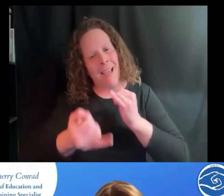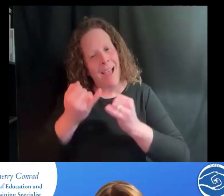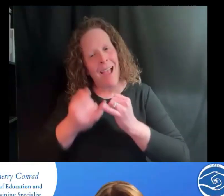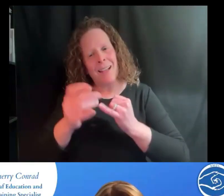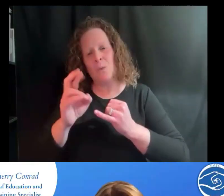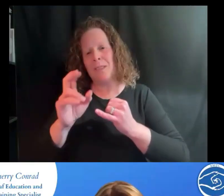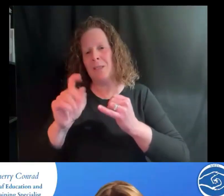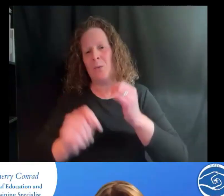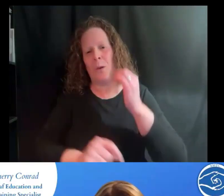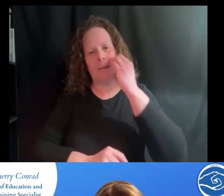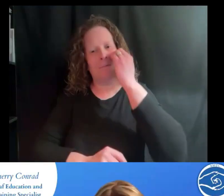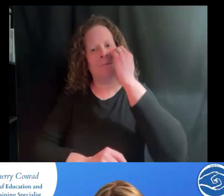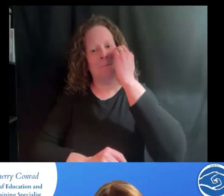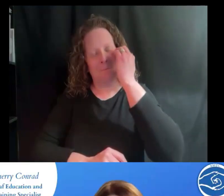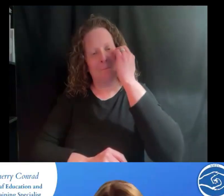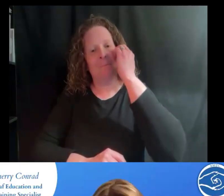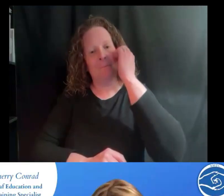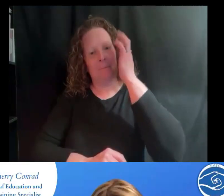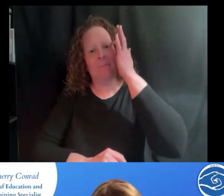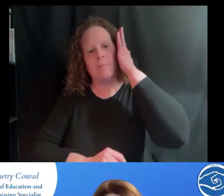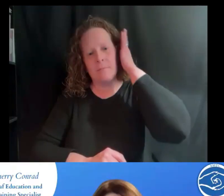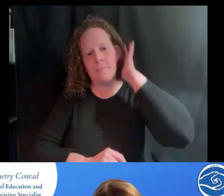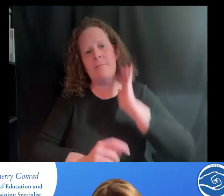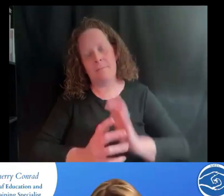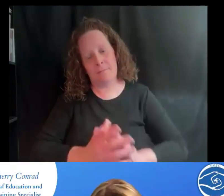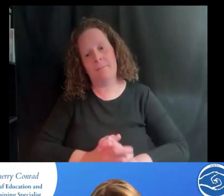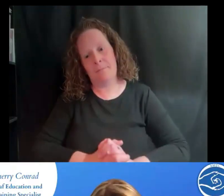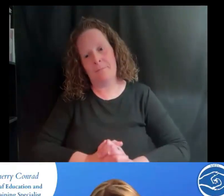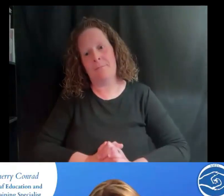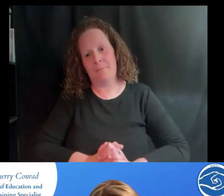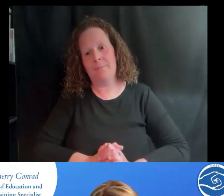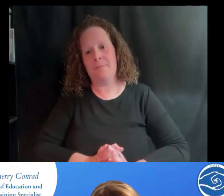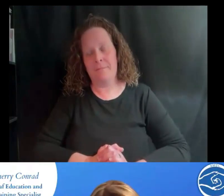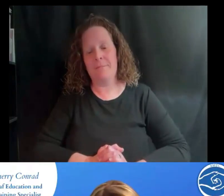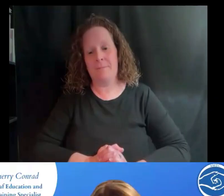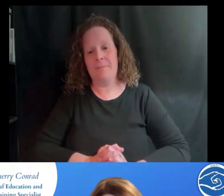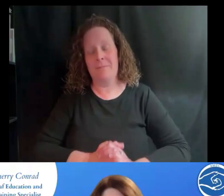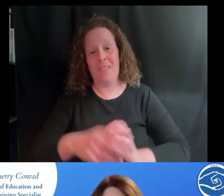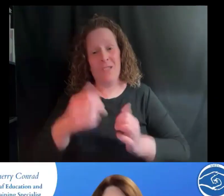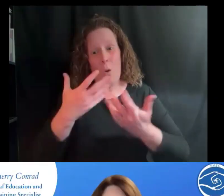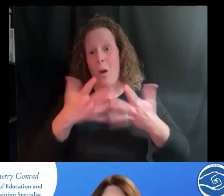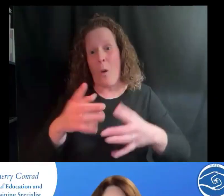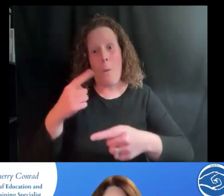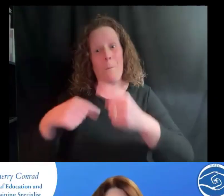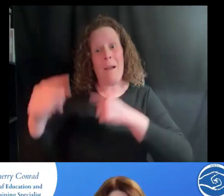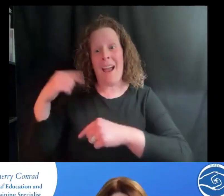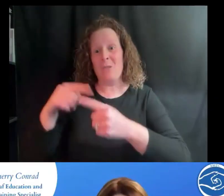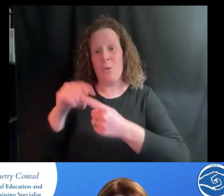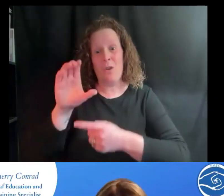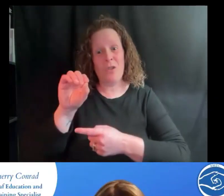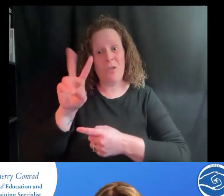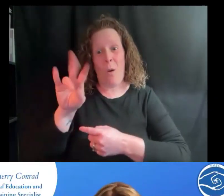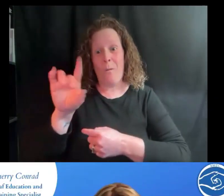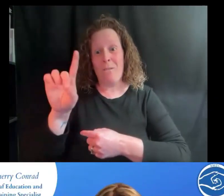I would say last last last resort.